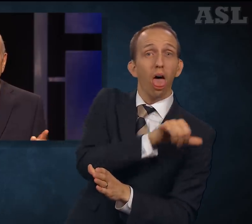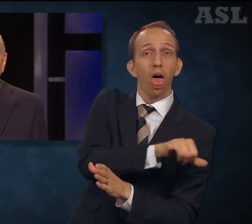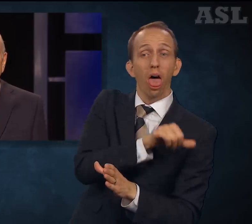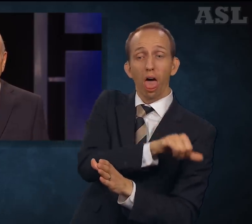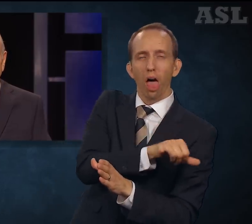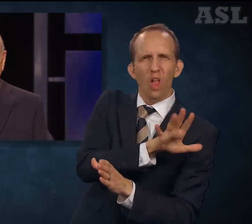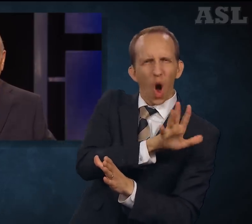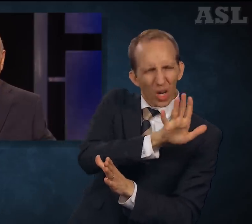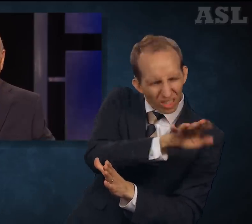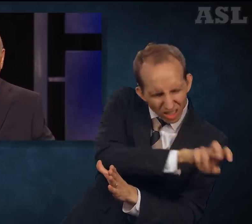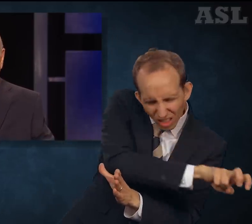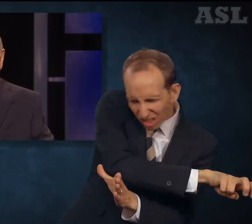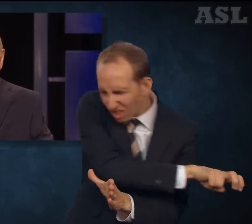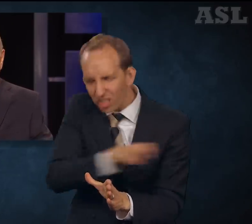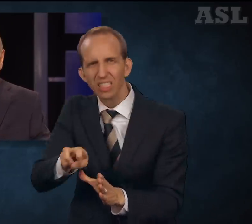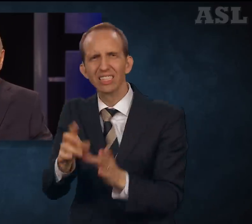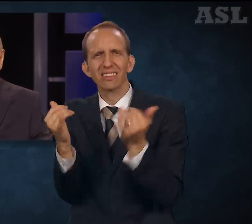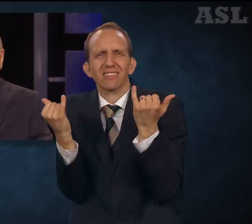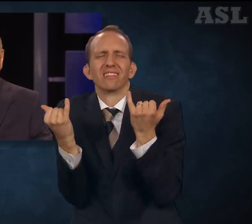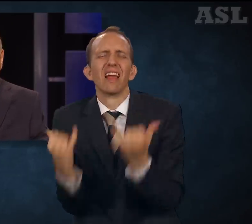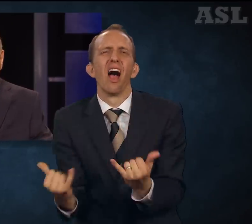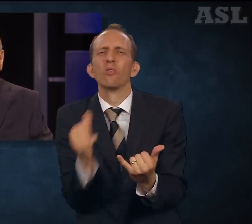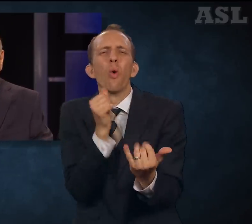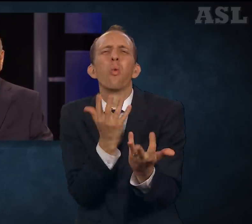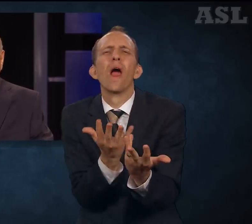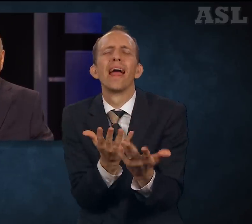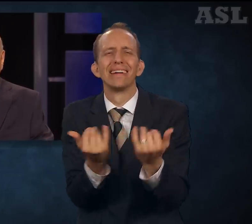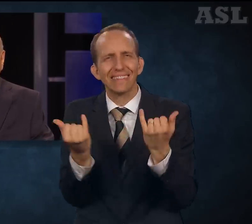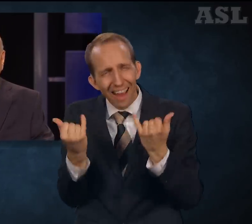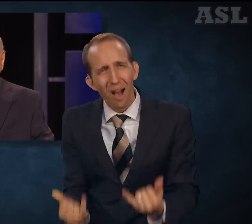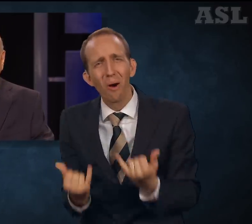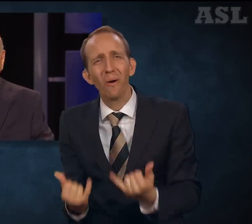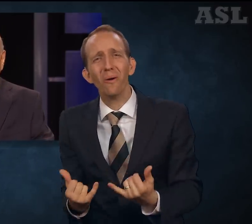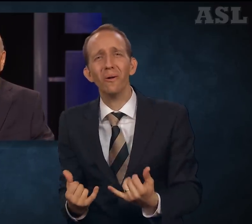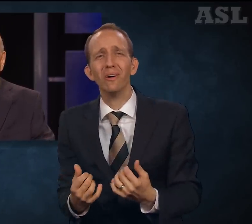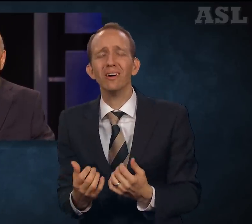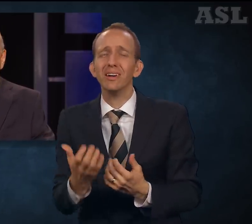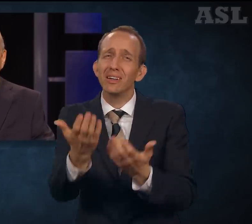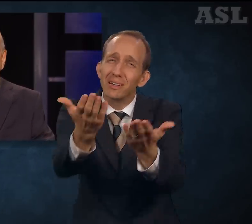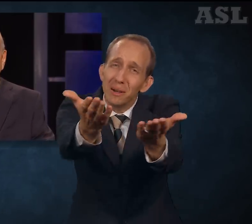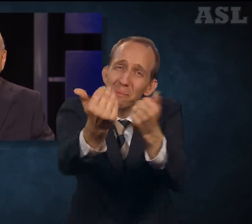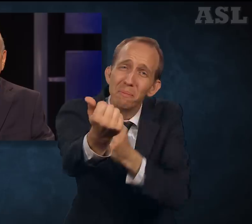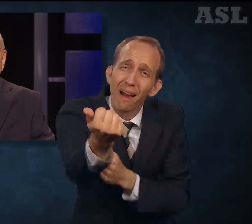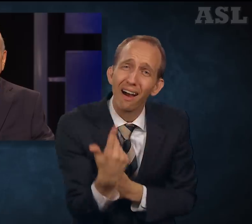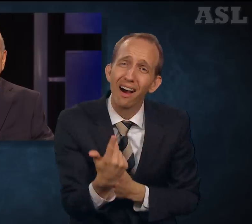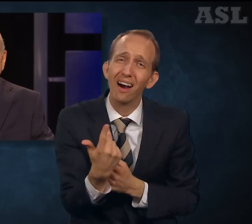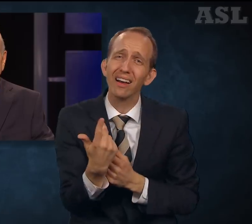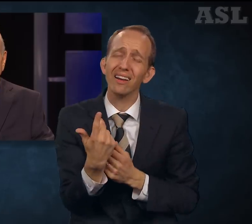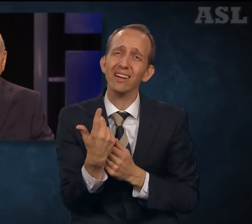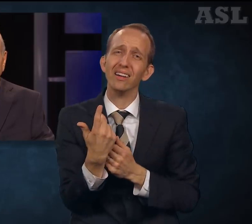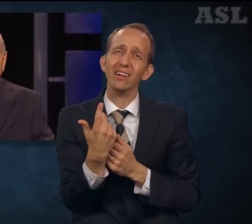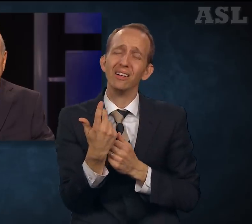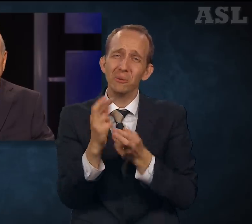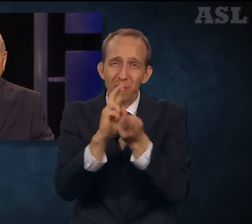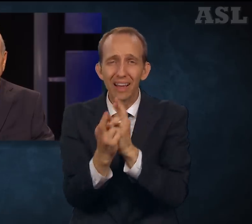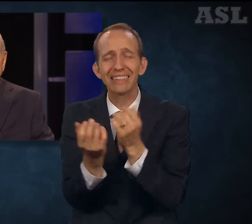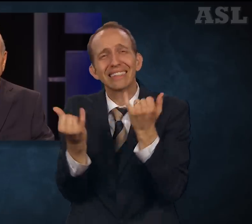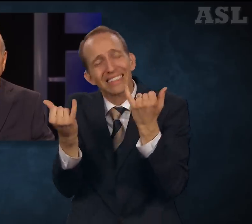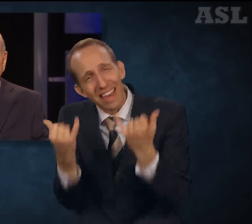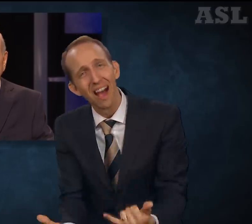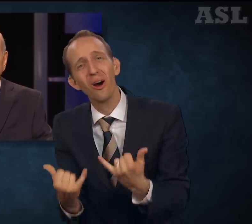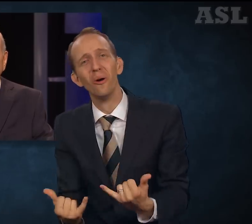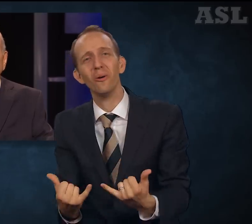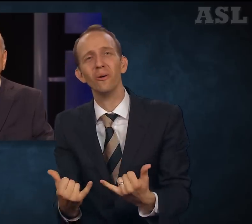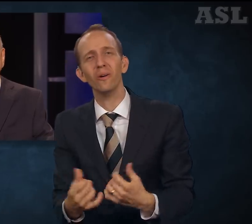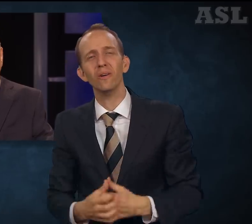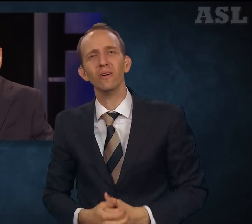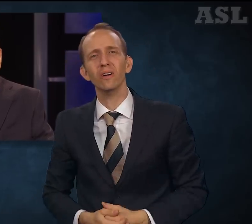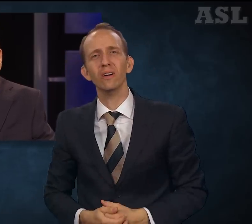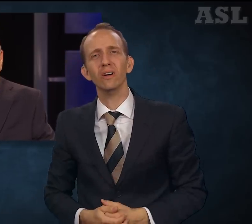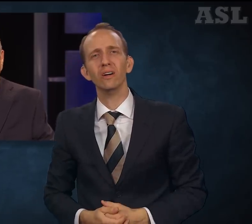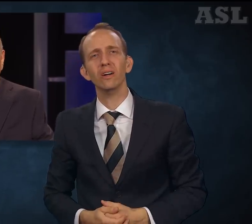MINUTE.